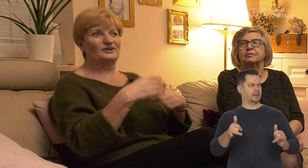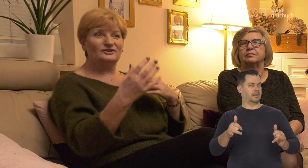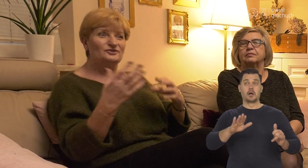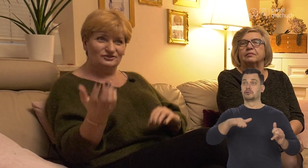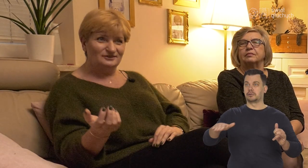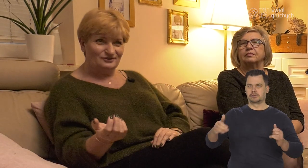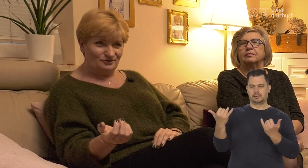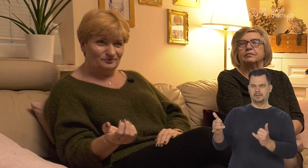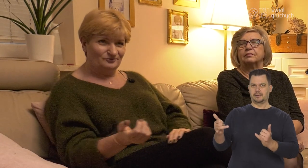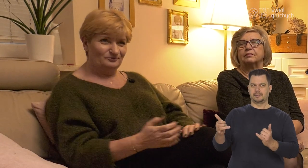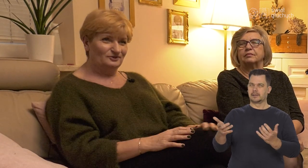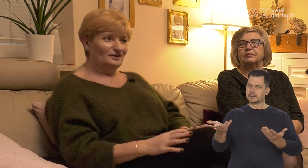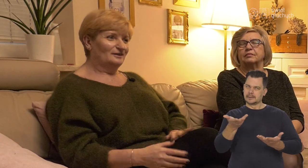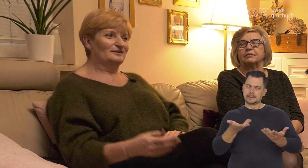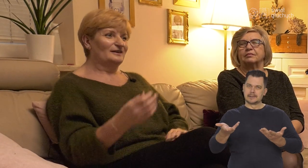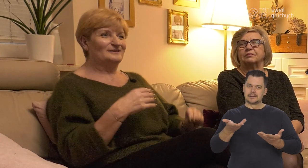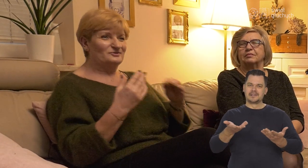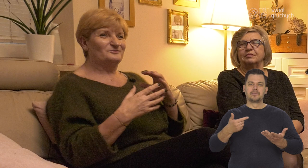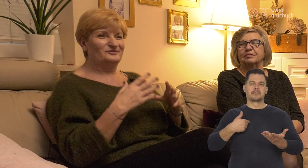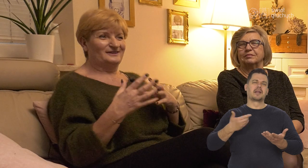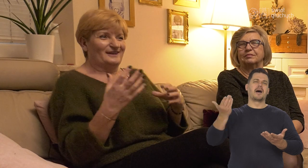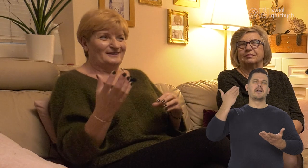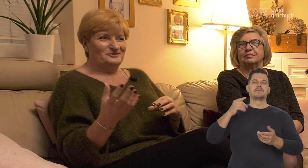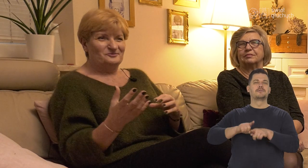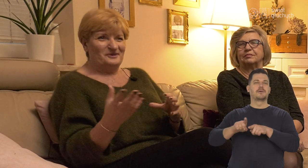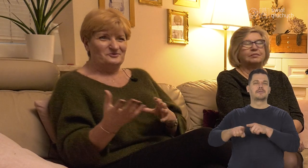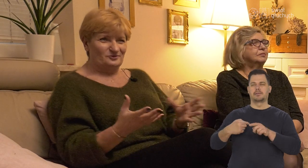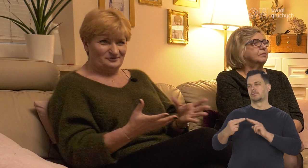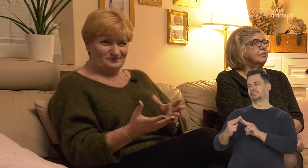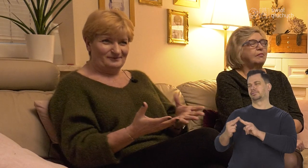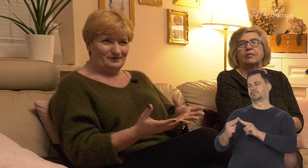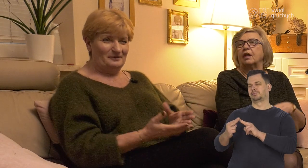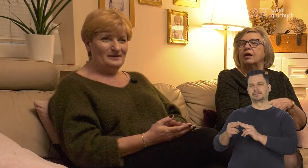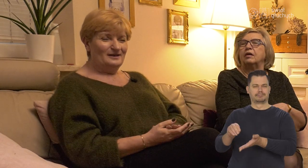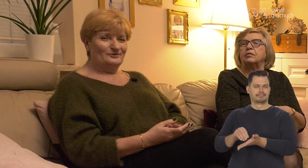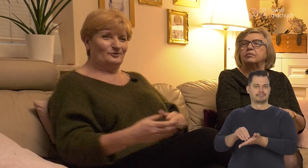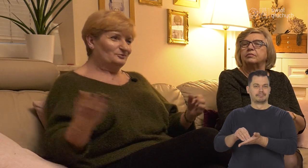and children- they’re signing also differently. for example, I sign as I used to talk to my sister,